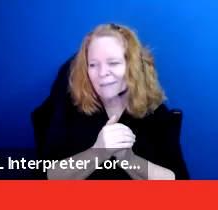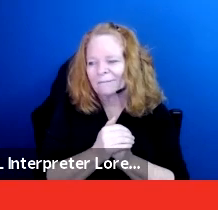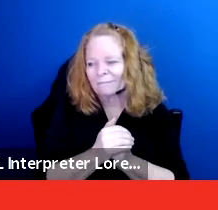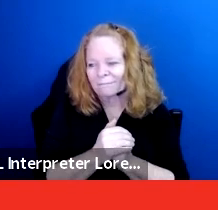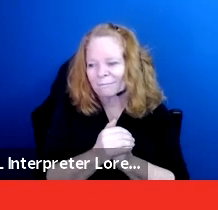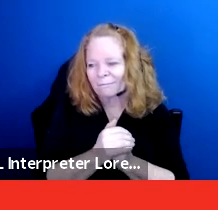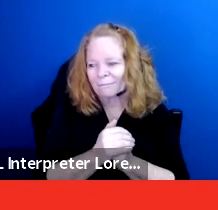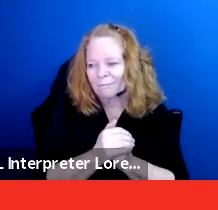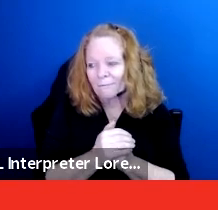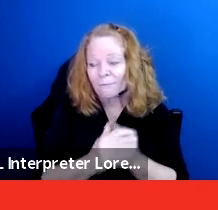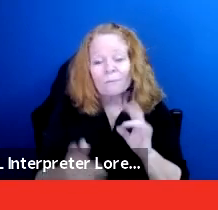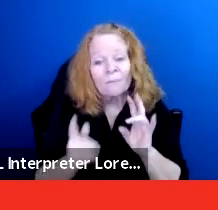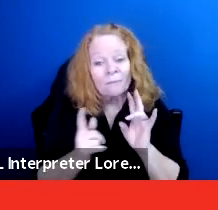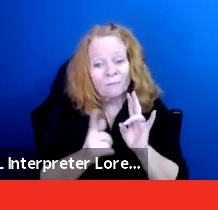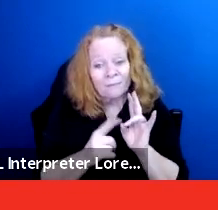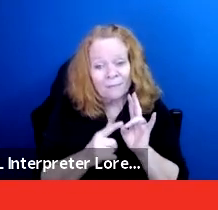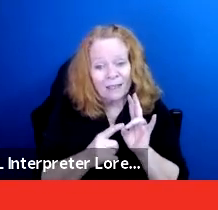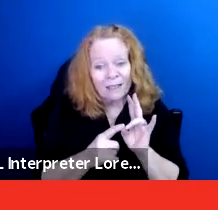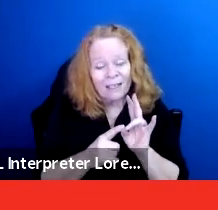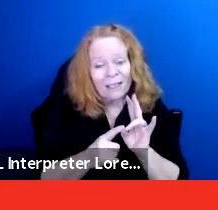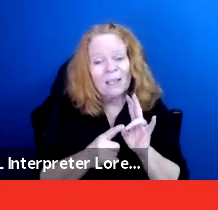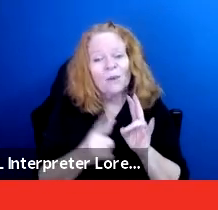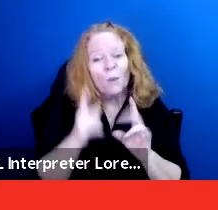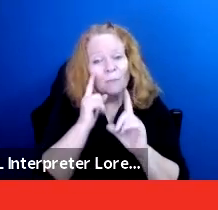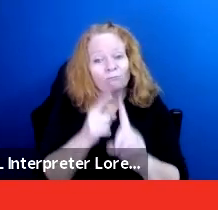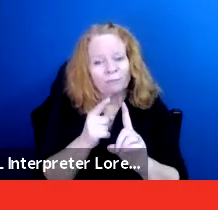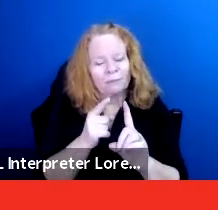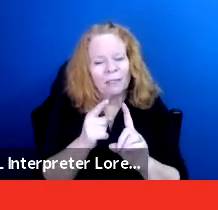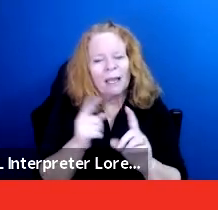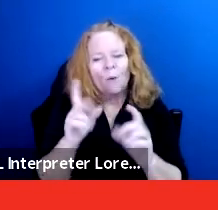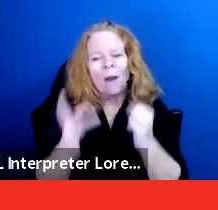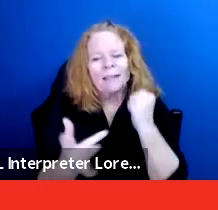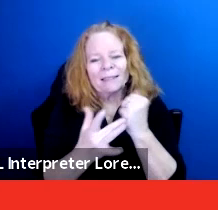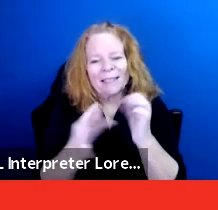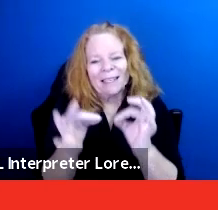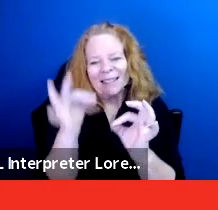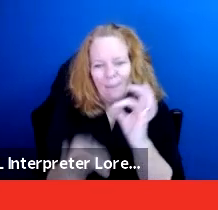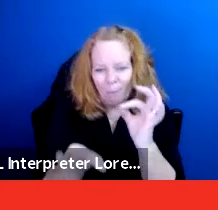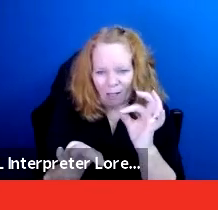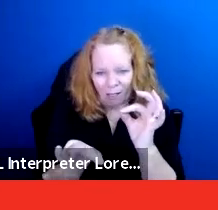we wanted this to be technologically simple we didn't want to build a new offering system we